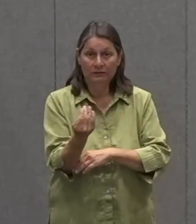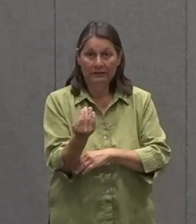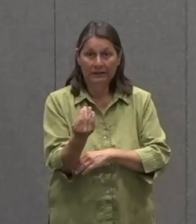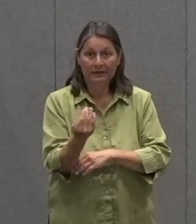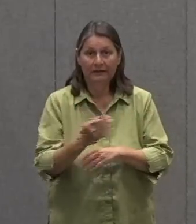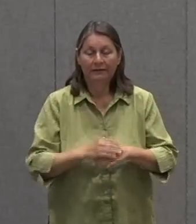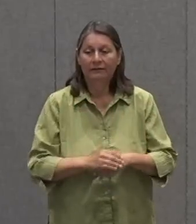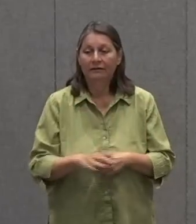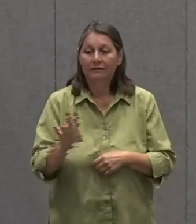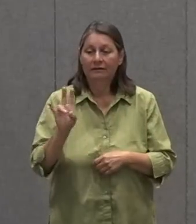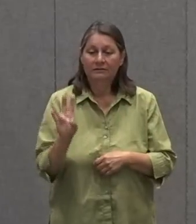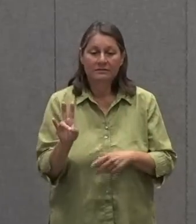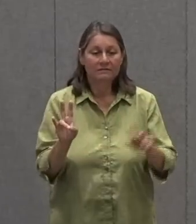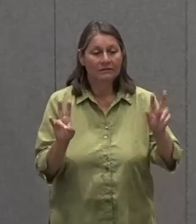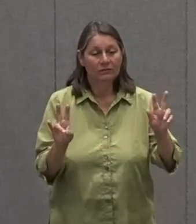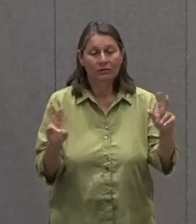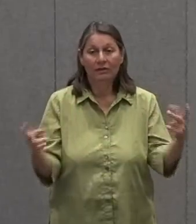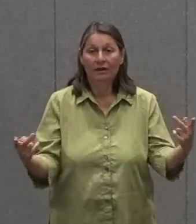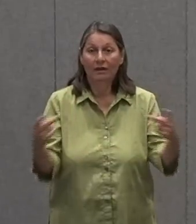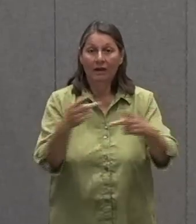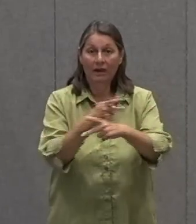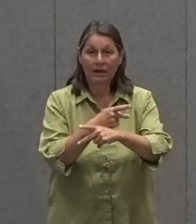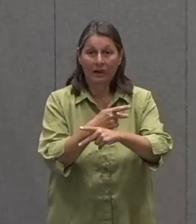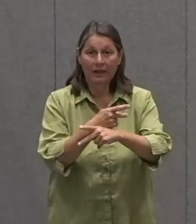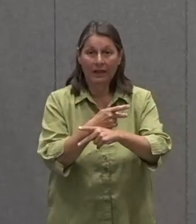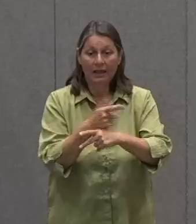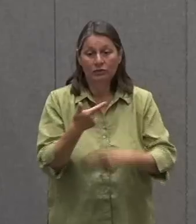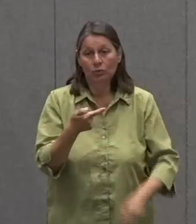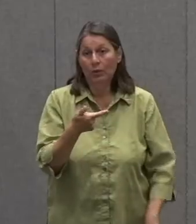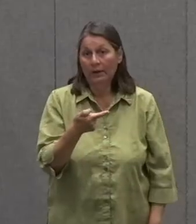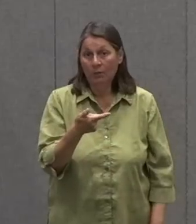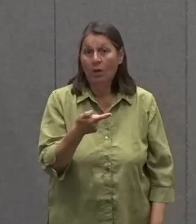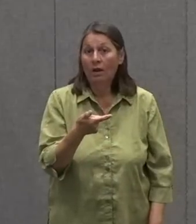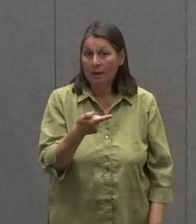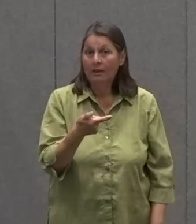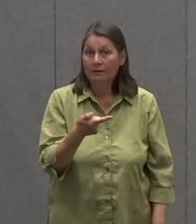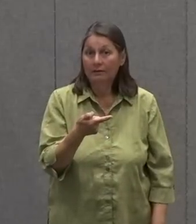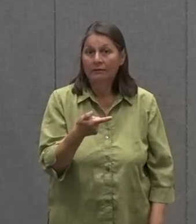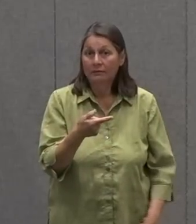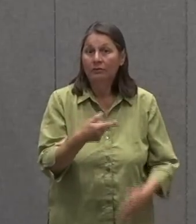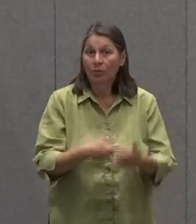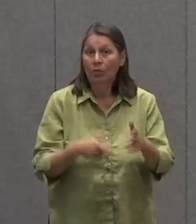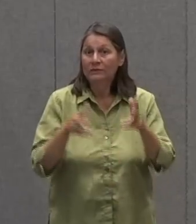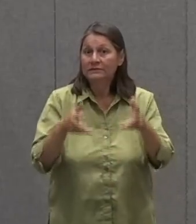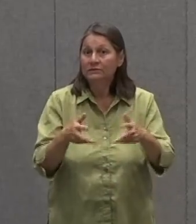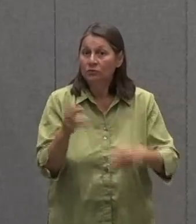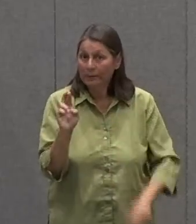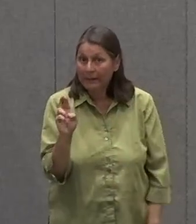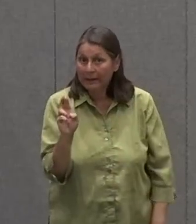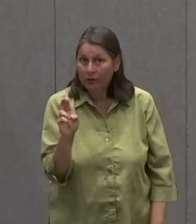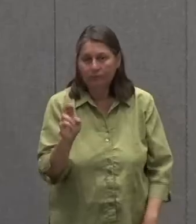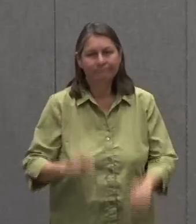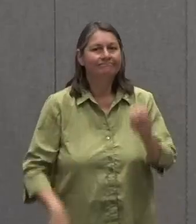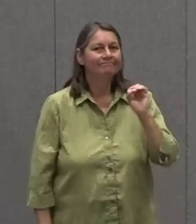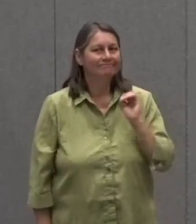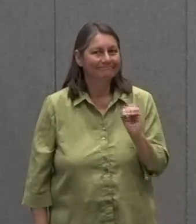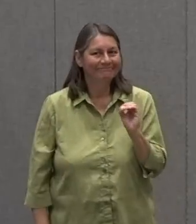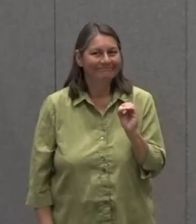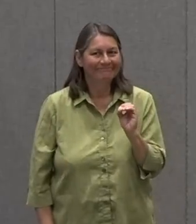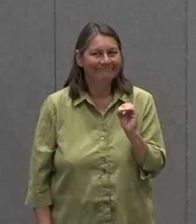Seven times three is 21, so what is my remainder? Yep, you got it right.